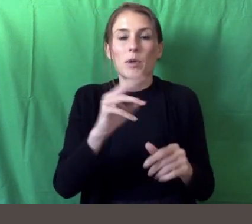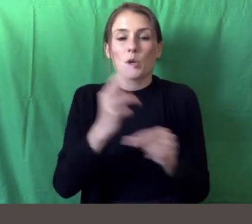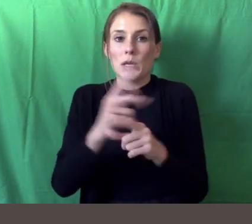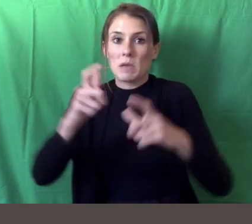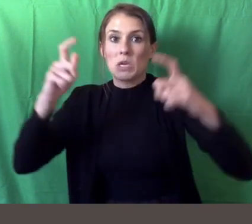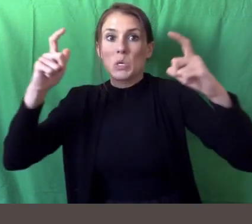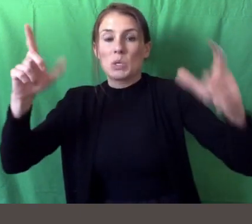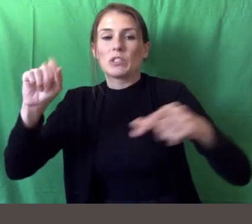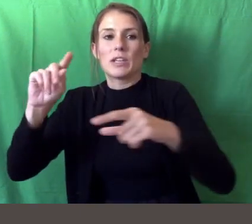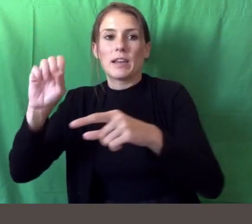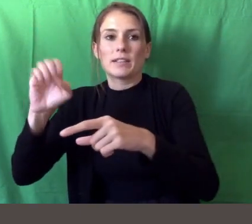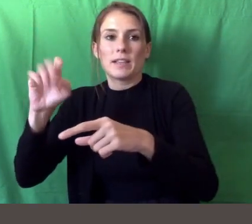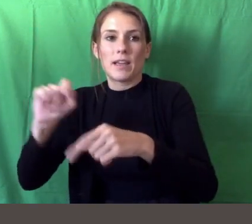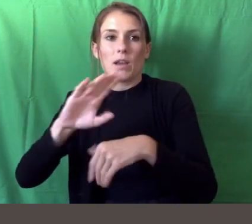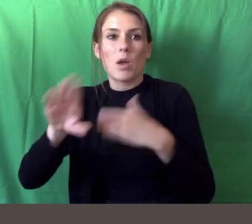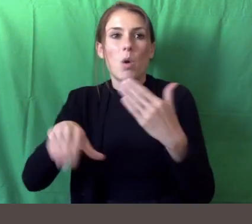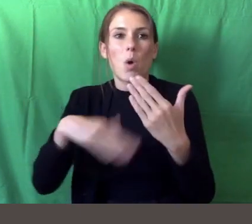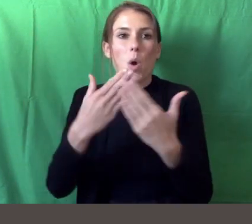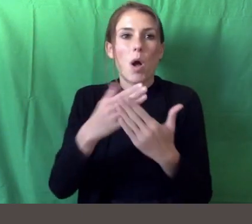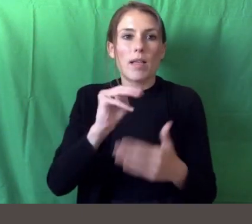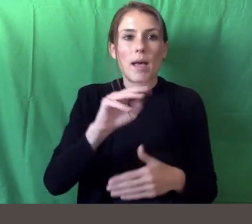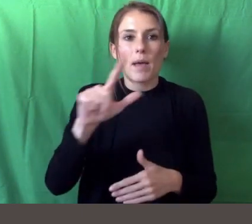and all ML models need training data.